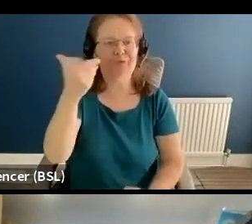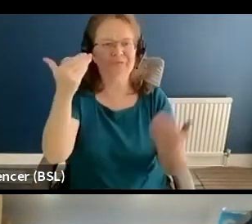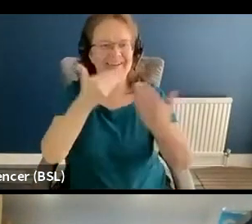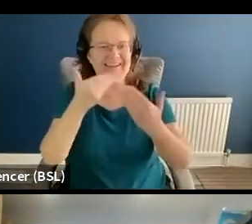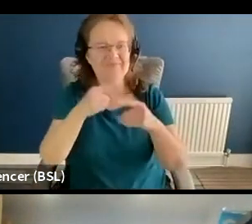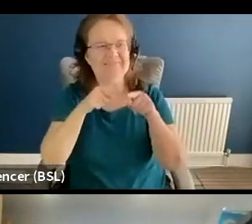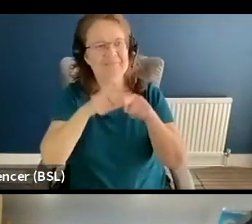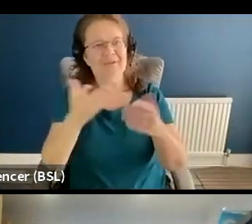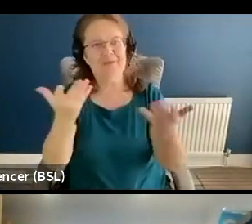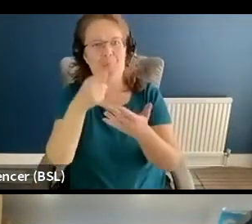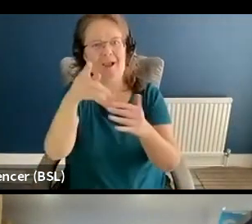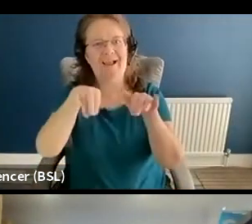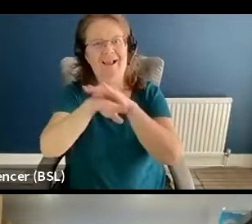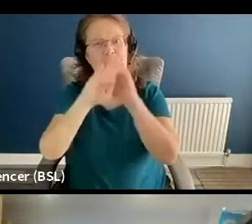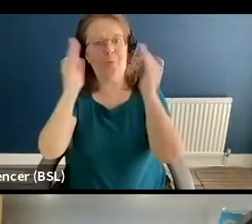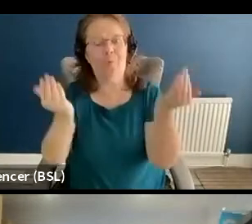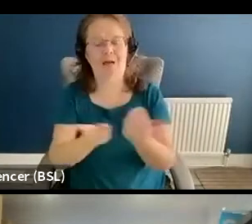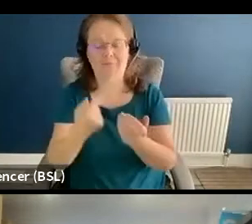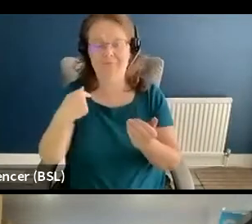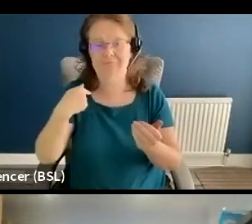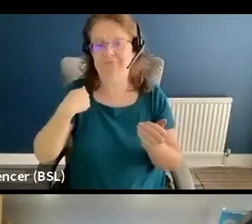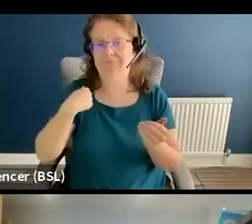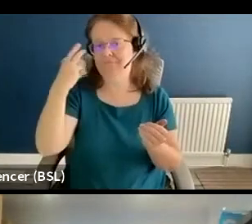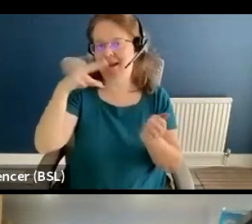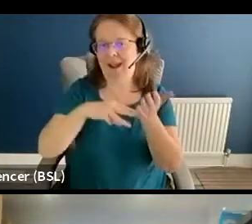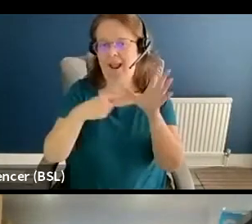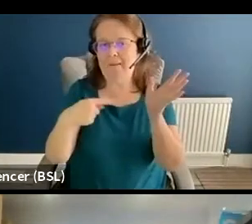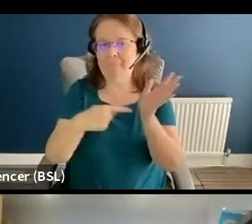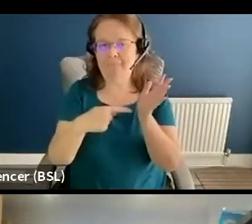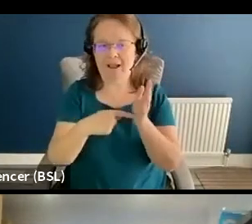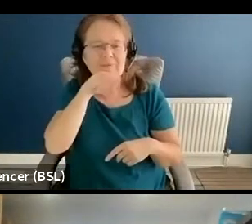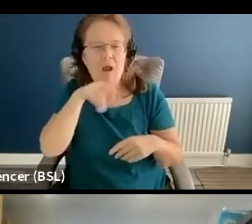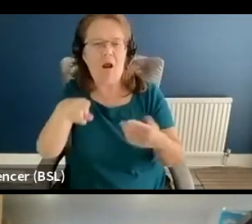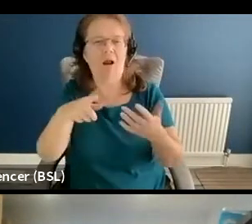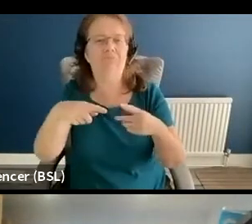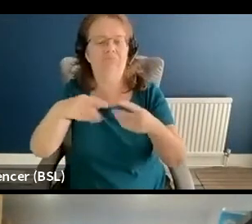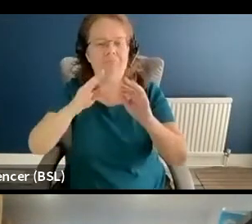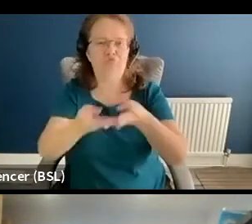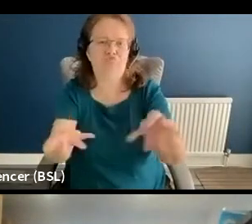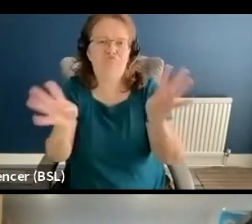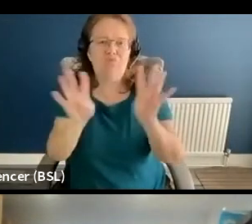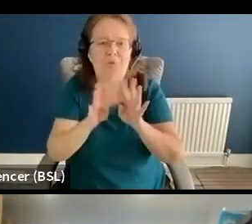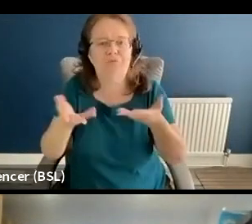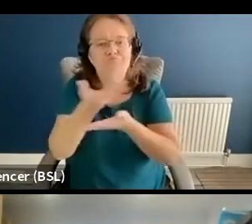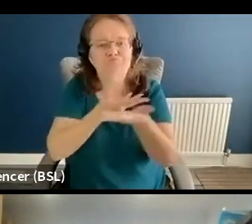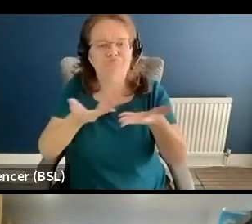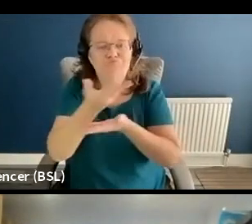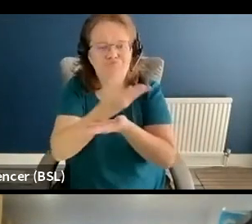My name is Matt and I am one of the directors and co-founders at Cyber-Duck. Today we're going to be chatting about accessibility.